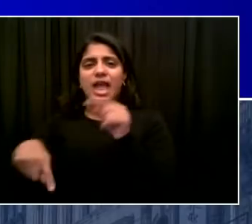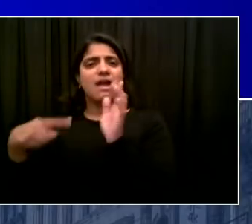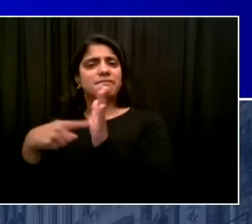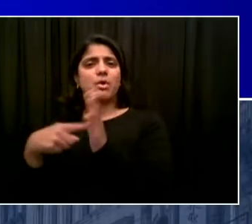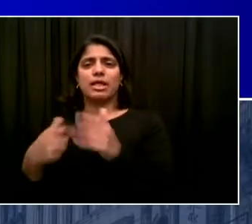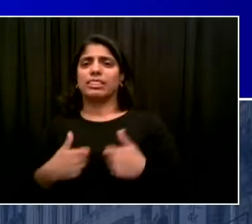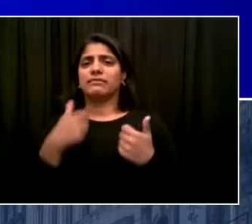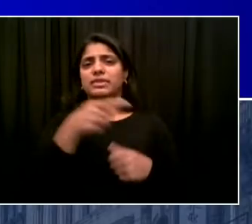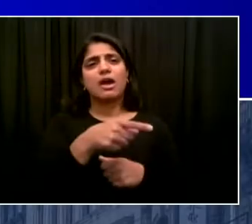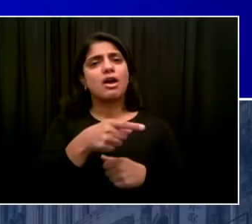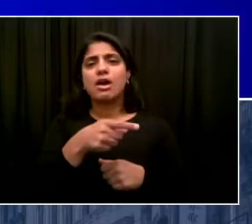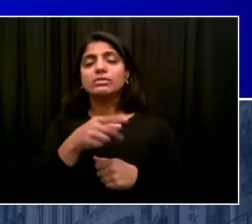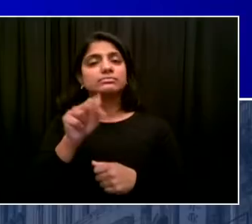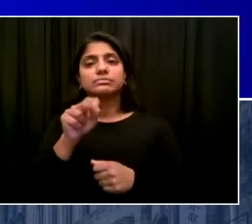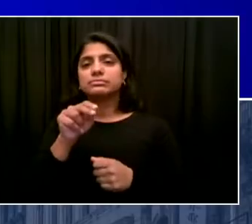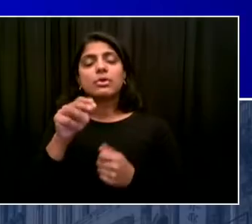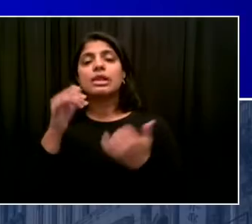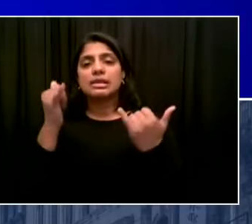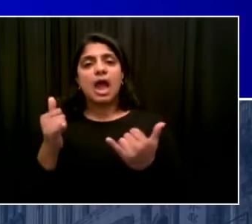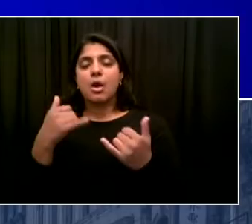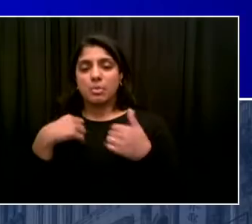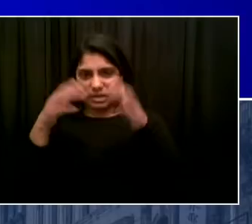1000 NEW AFFORDABLE HOME S